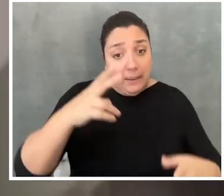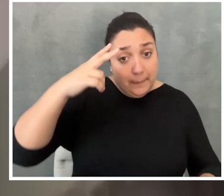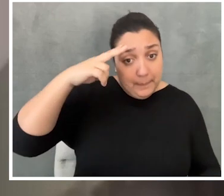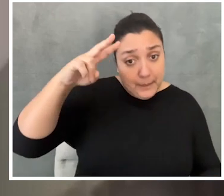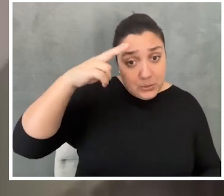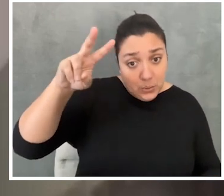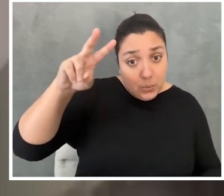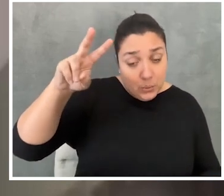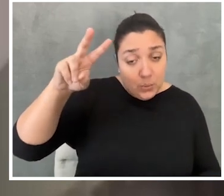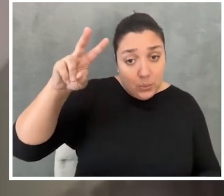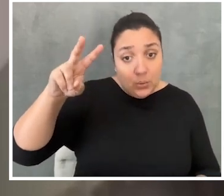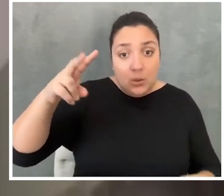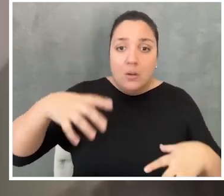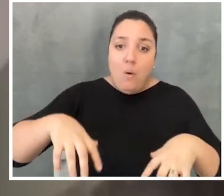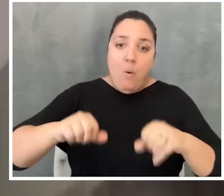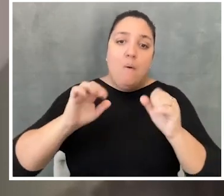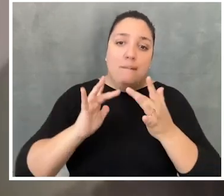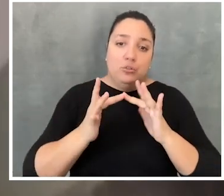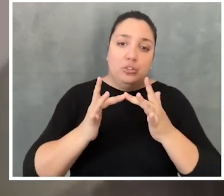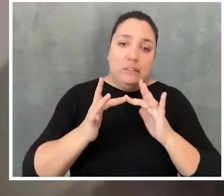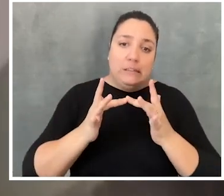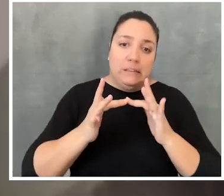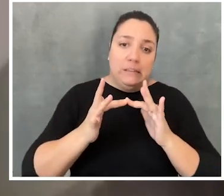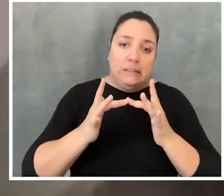and it was held virtually and unfortunately